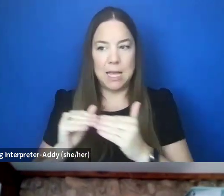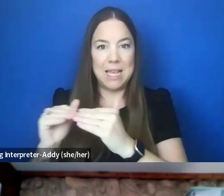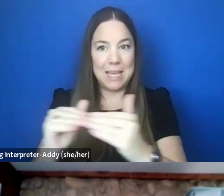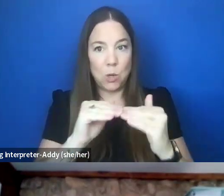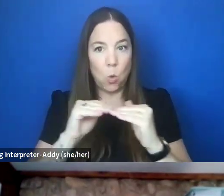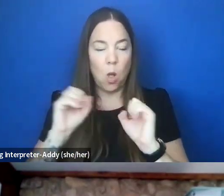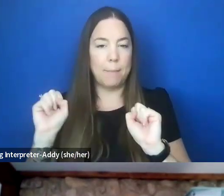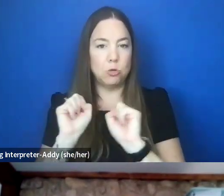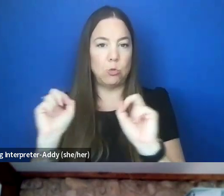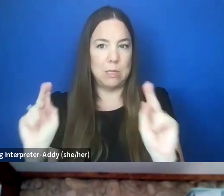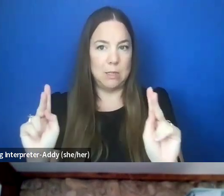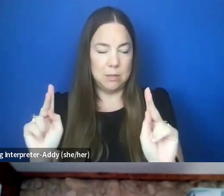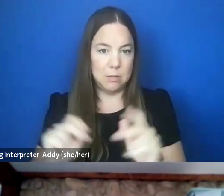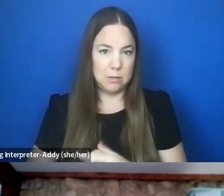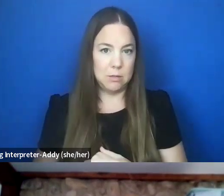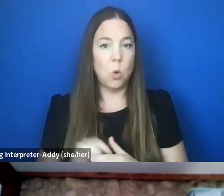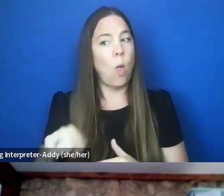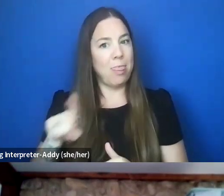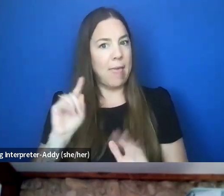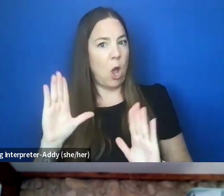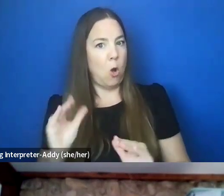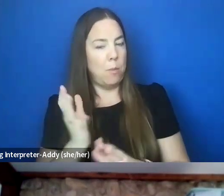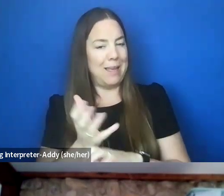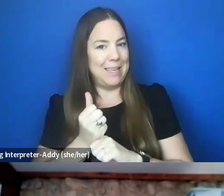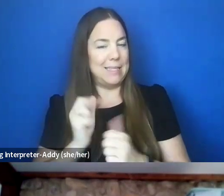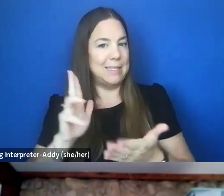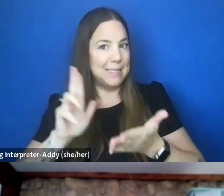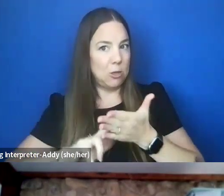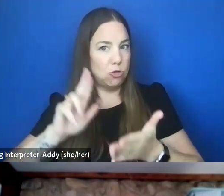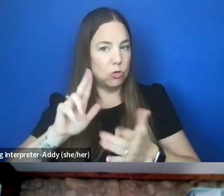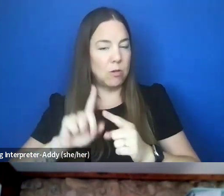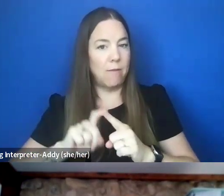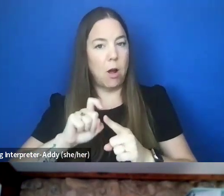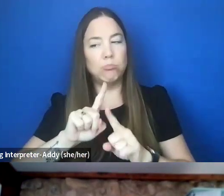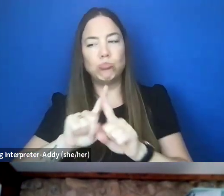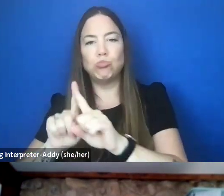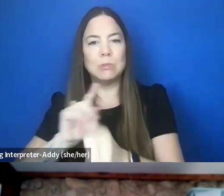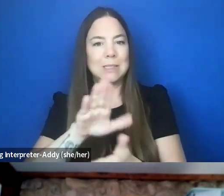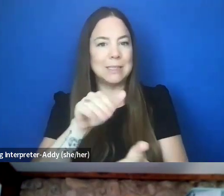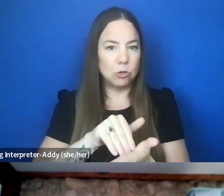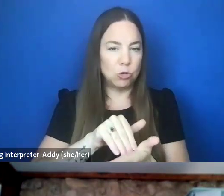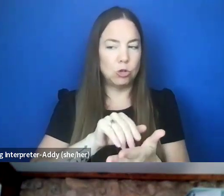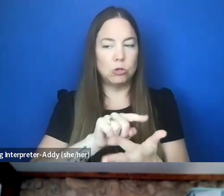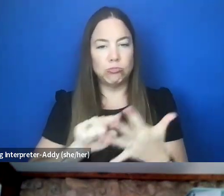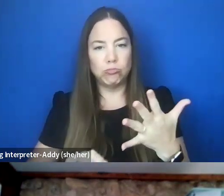Don Dew: they're hoping that they can get signatures from either banners or silk. Don Dew: And